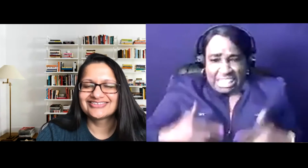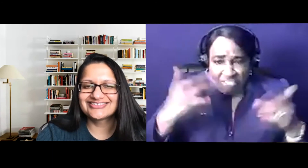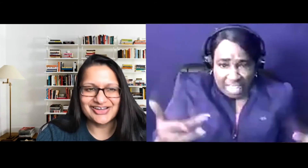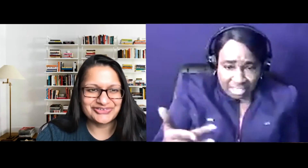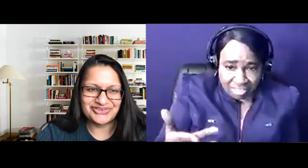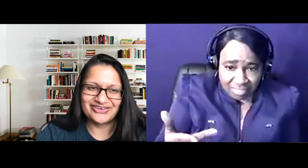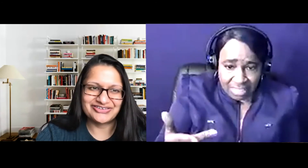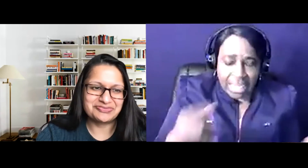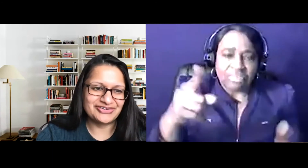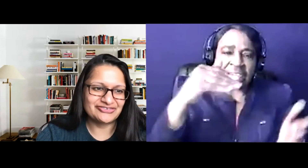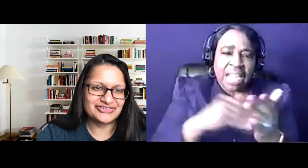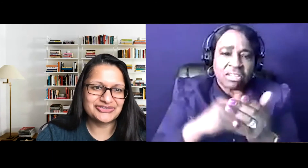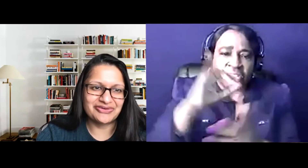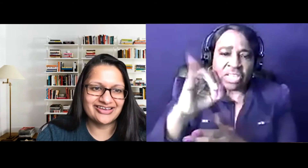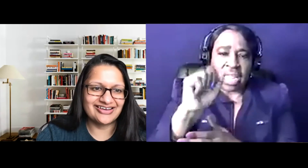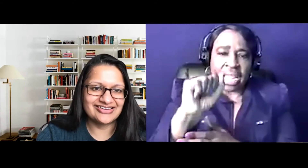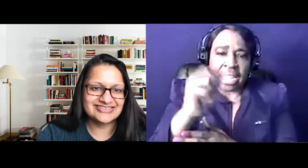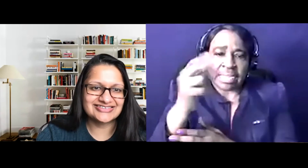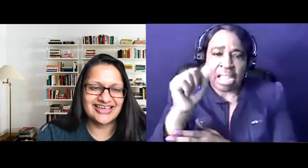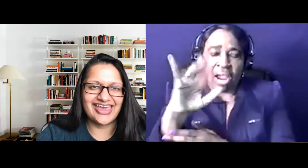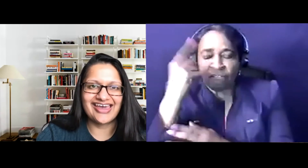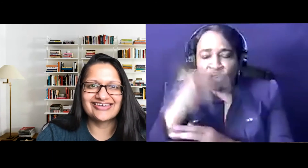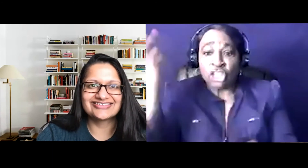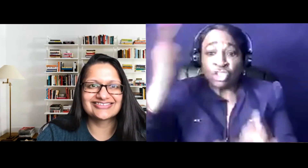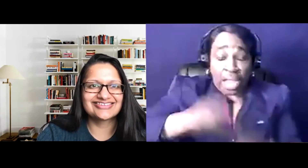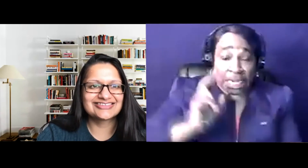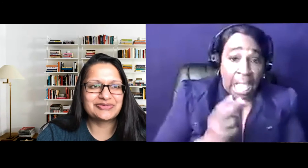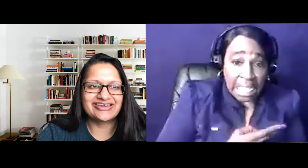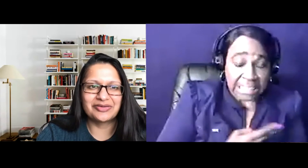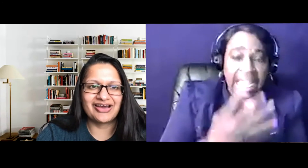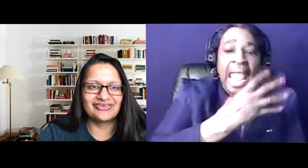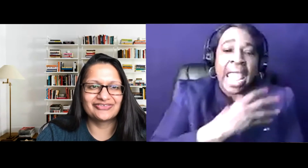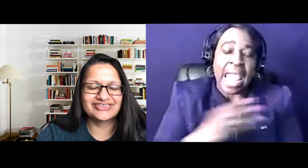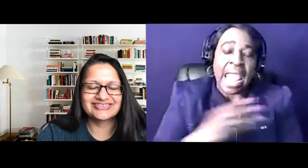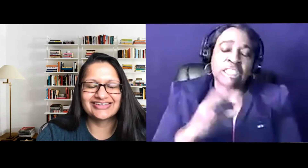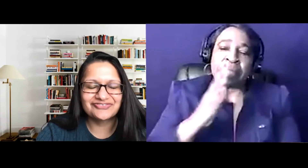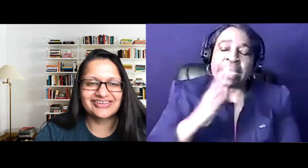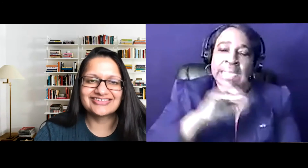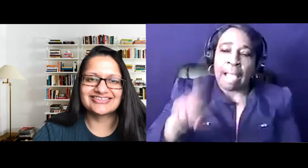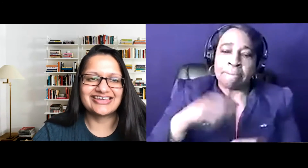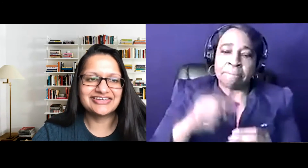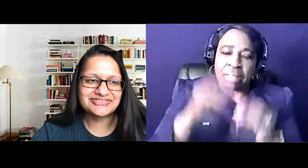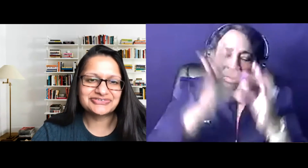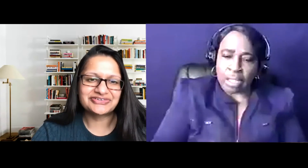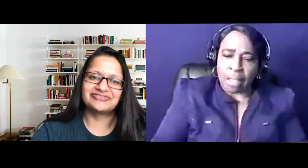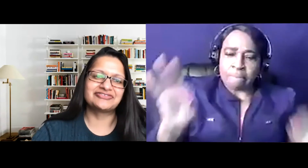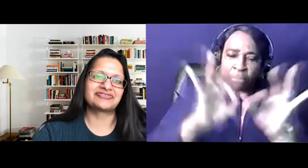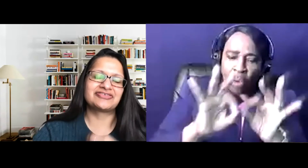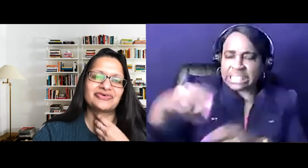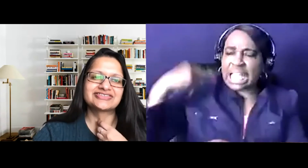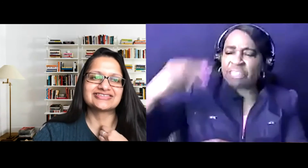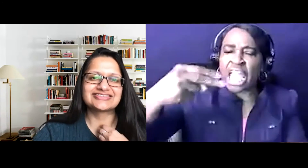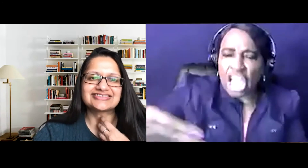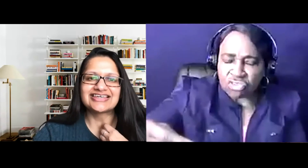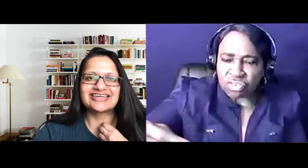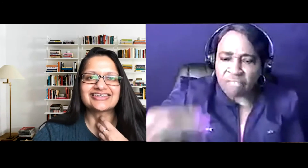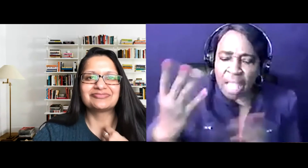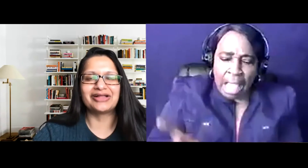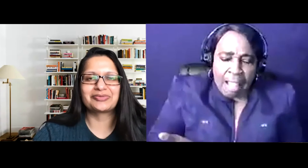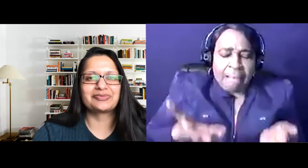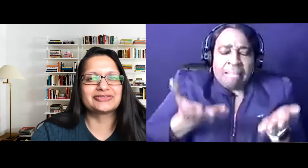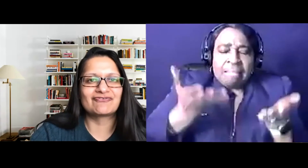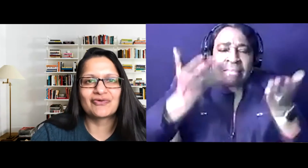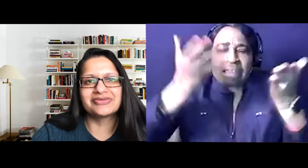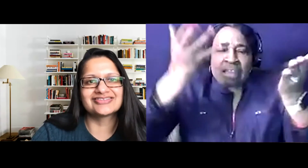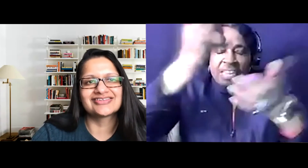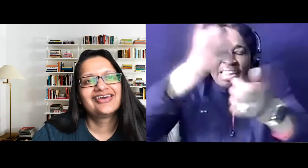To Dr. Johari Jabir for joining us and speaking about the significance and the history of "Lift Every Voice and Sing" and Black people's performance.